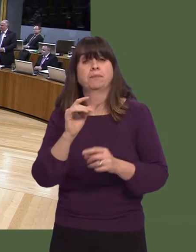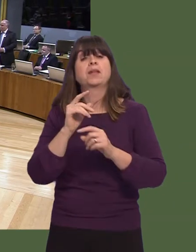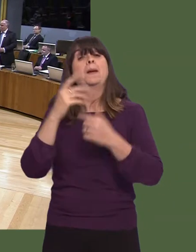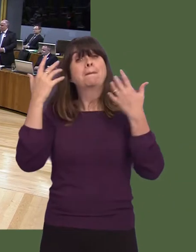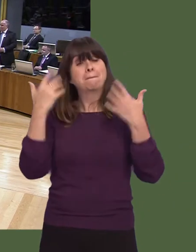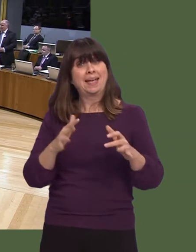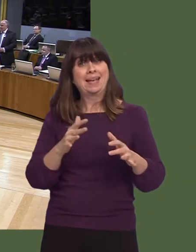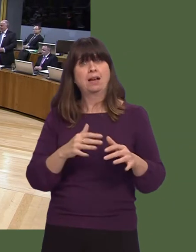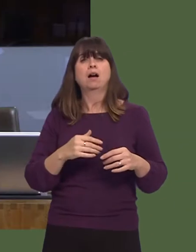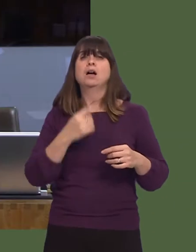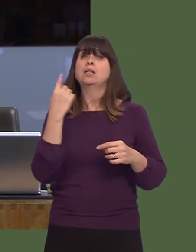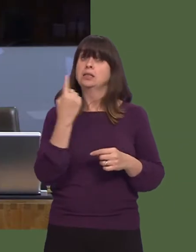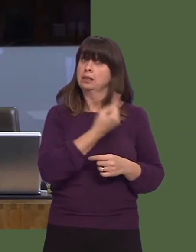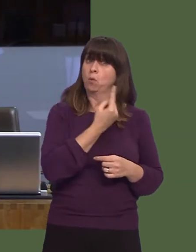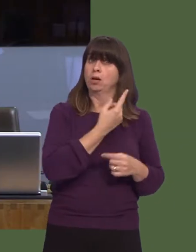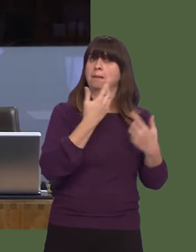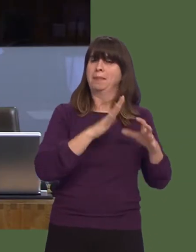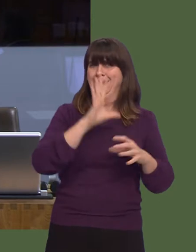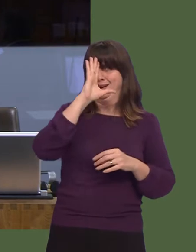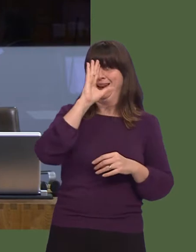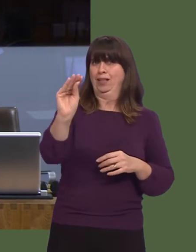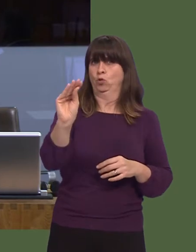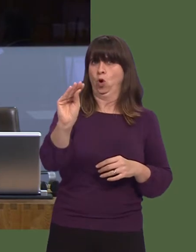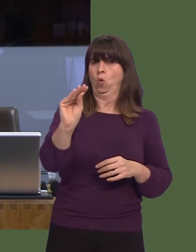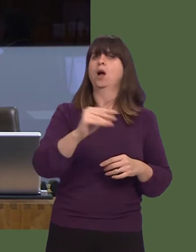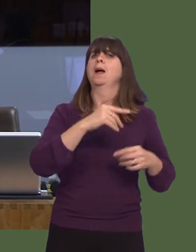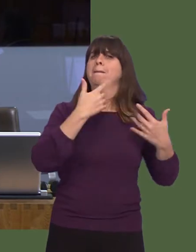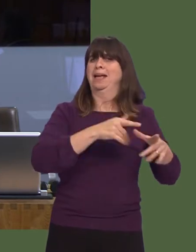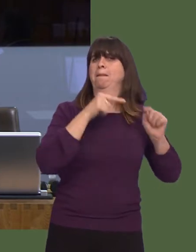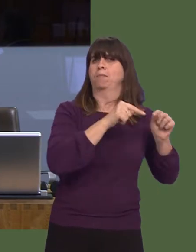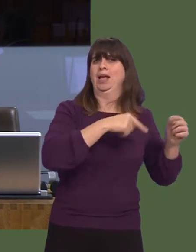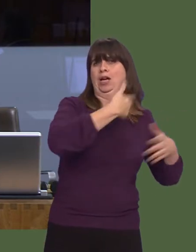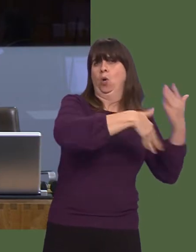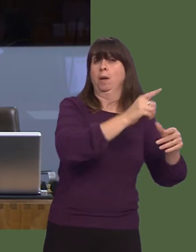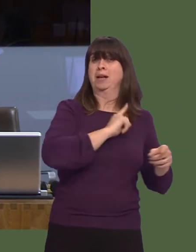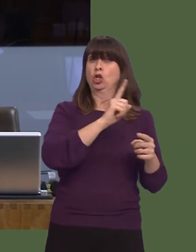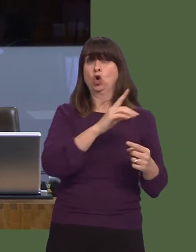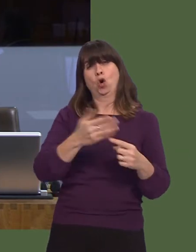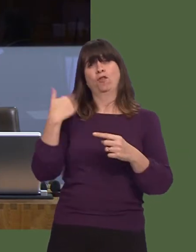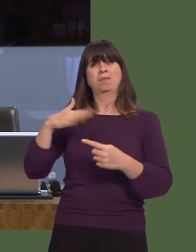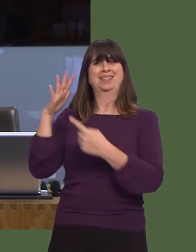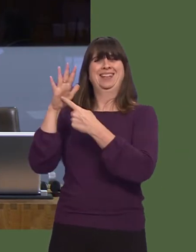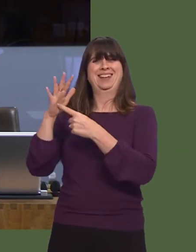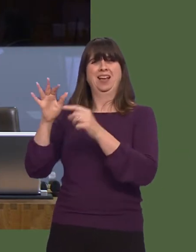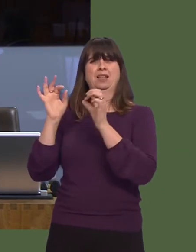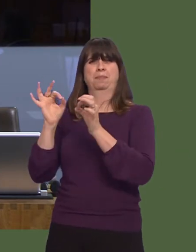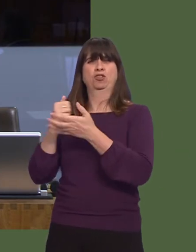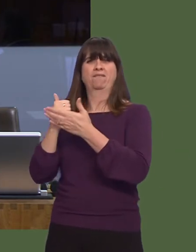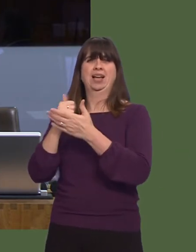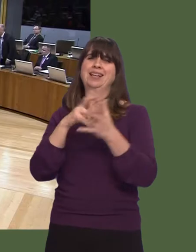put to you in the time frame that has been identified by your former senior special adviser, and your former Cabinet Minister, Leighton Andrews?